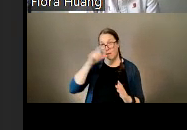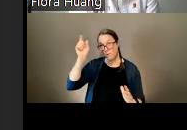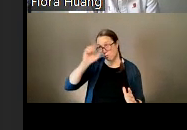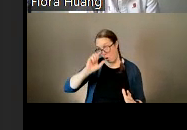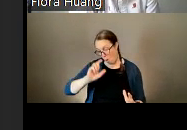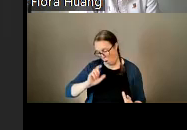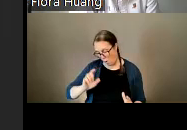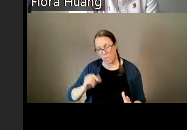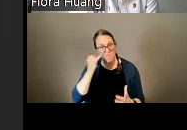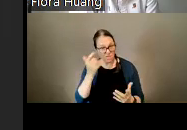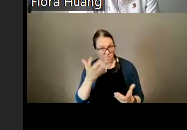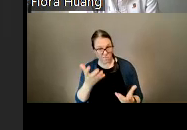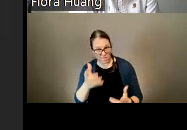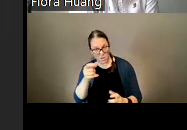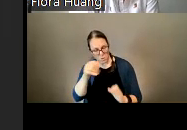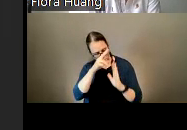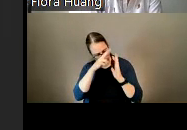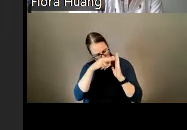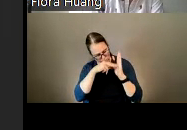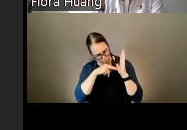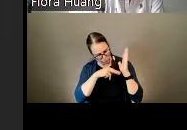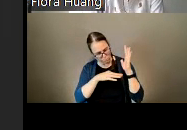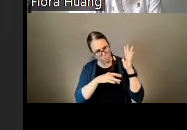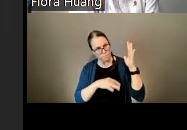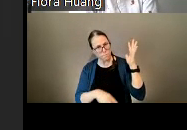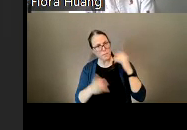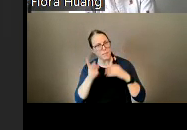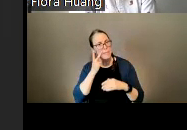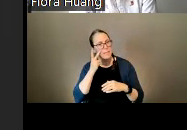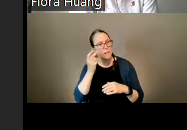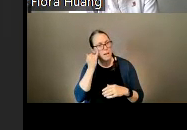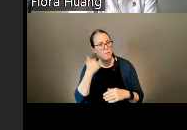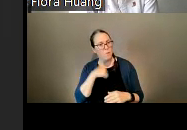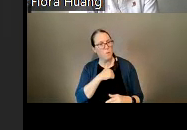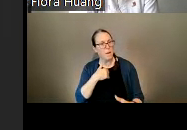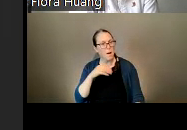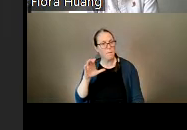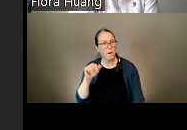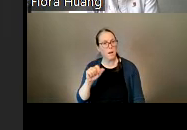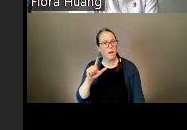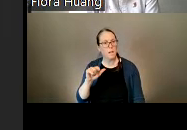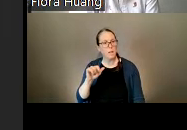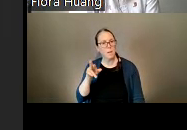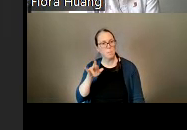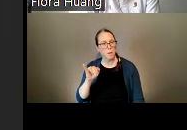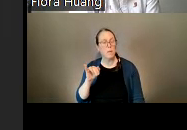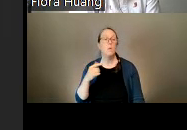If you wanted to, you could go down and let's see if we have Calibri, we do. So there's all sorts of menus.